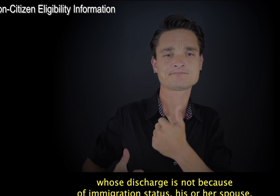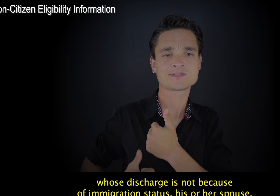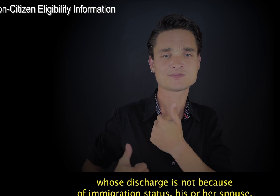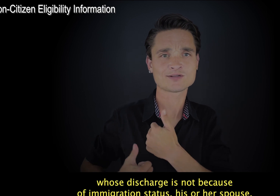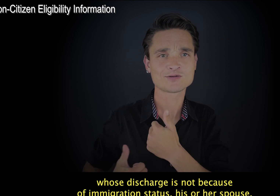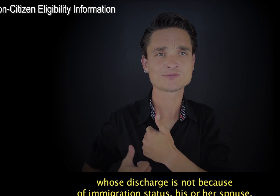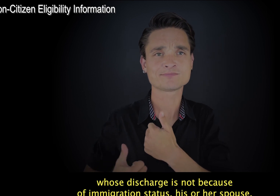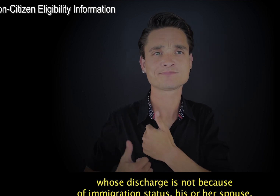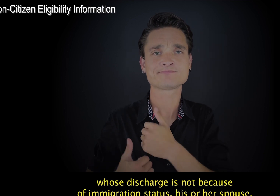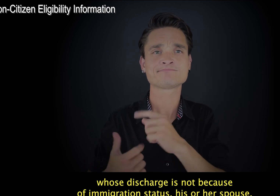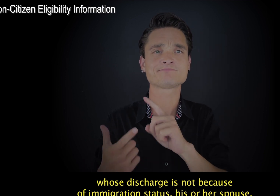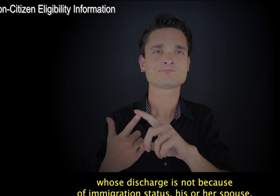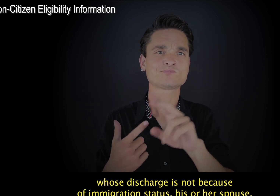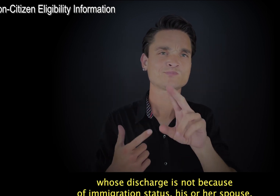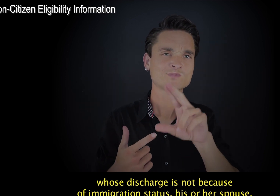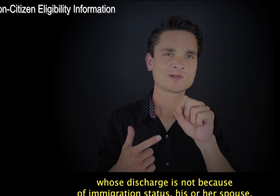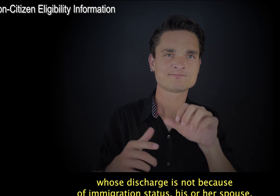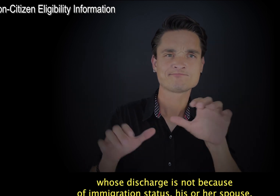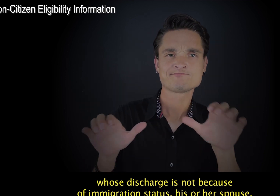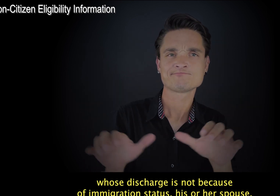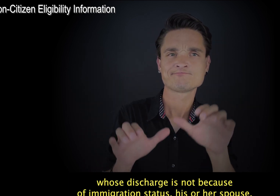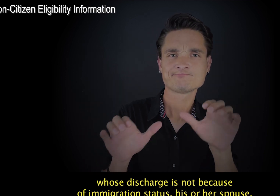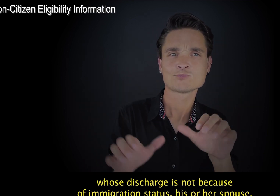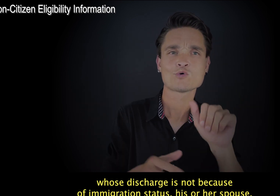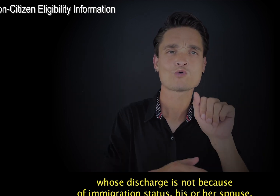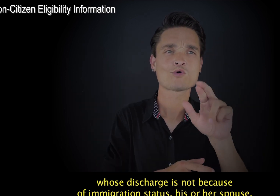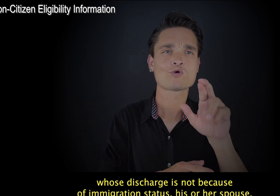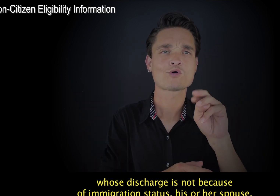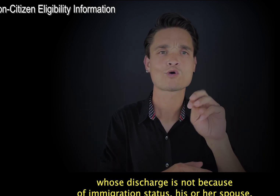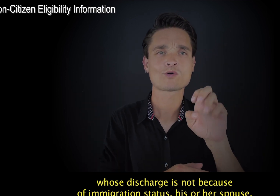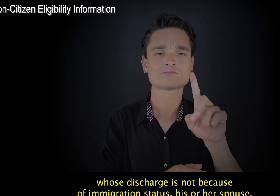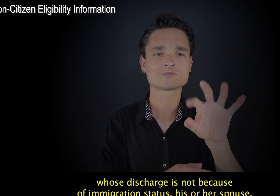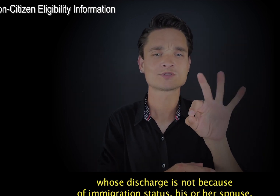whose discharge is not because of immigration status, his or her spouse,